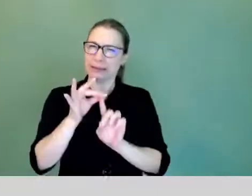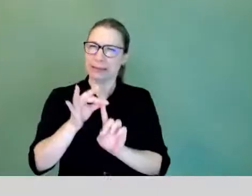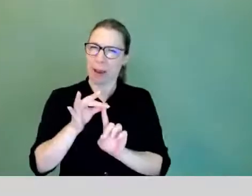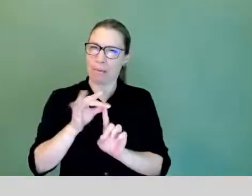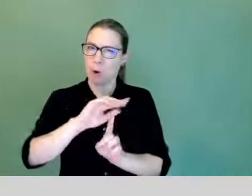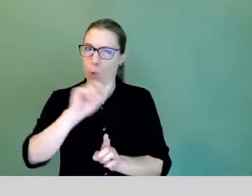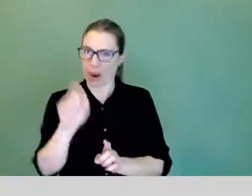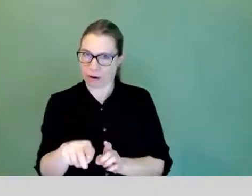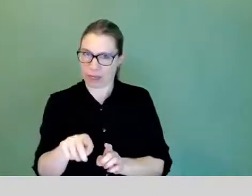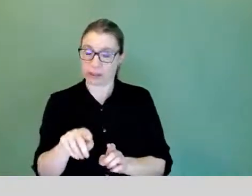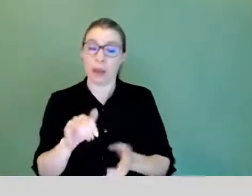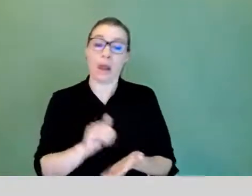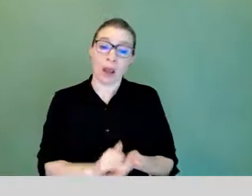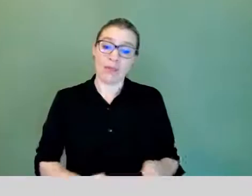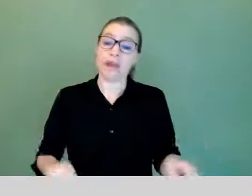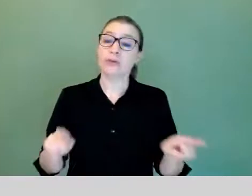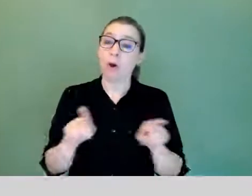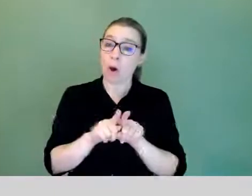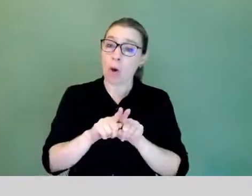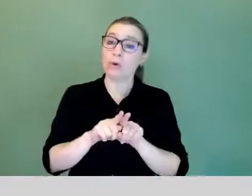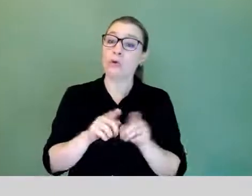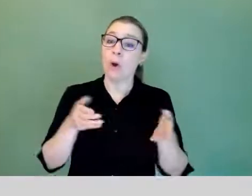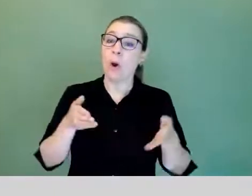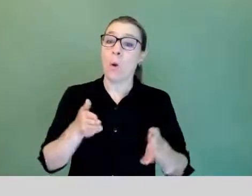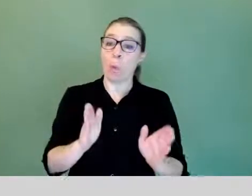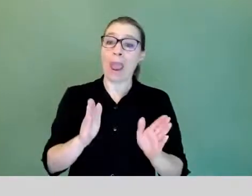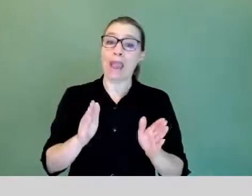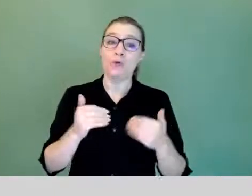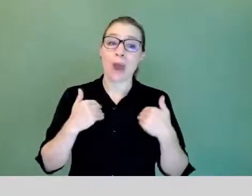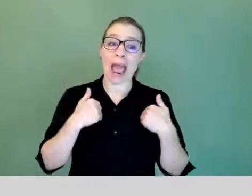So these are also a source of injection attack.